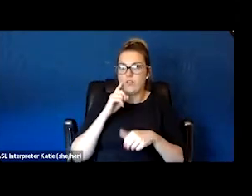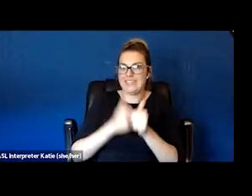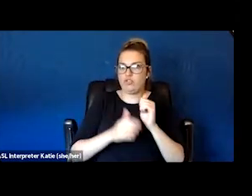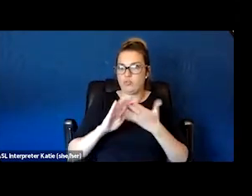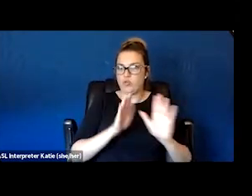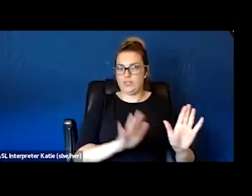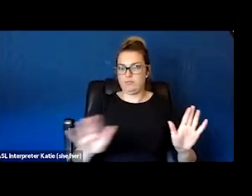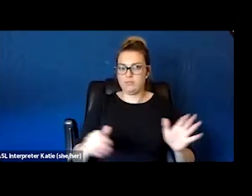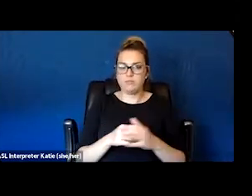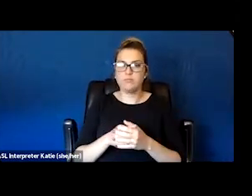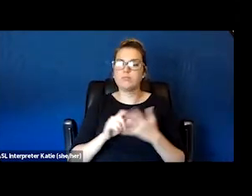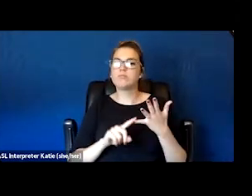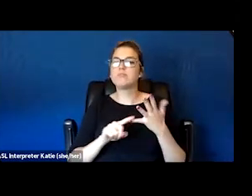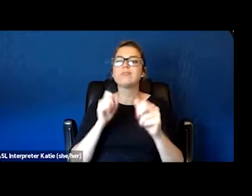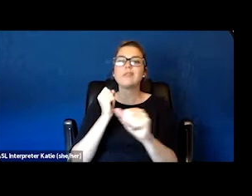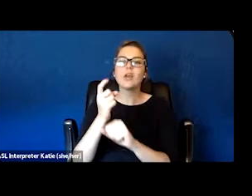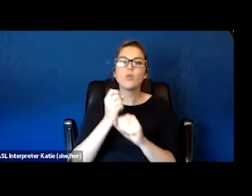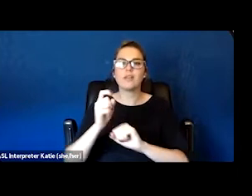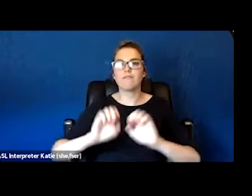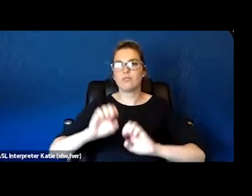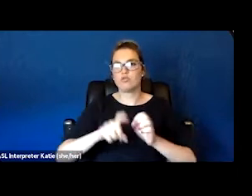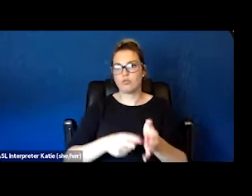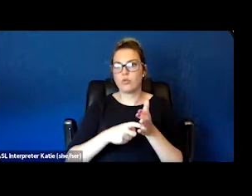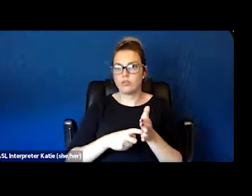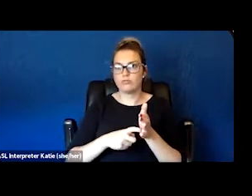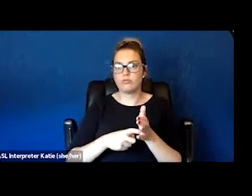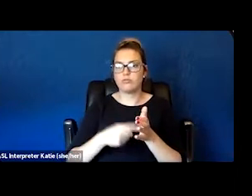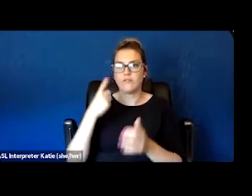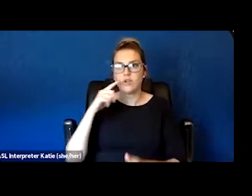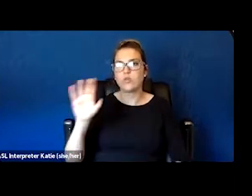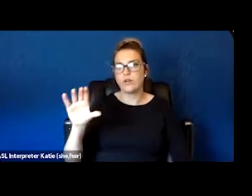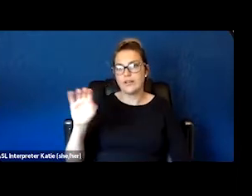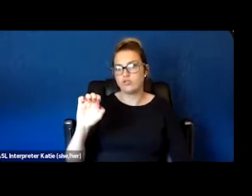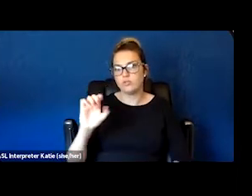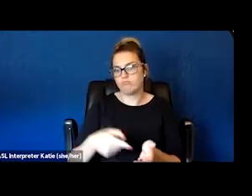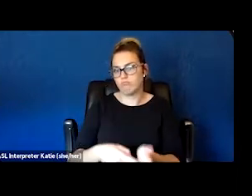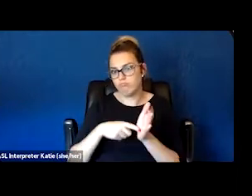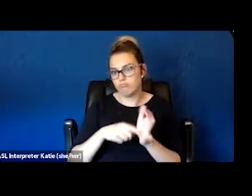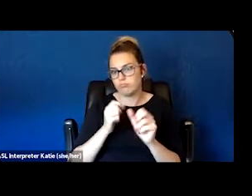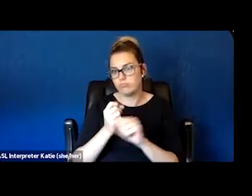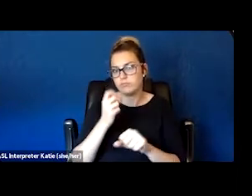there is an annual evaluation required for Coordinated Entry. And so a refinement process is intended to be built in